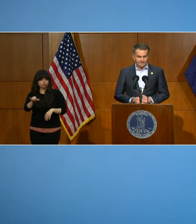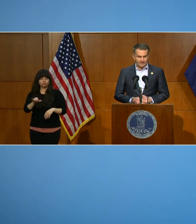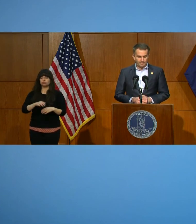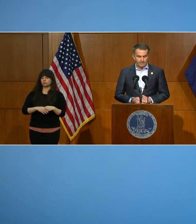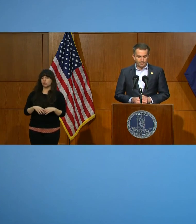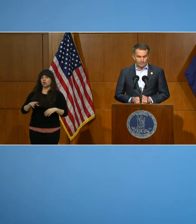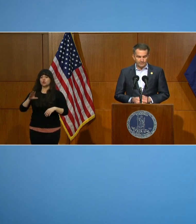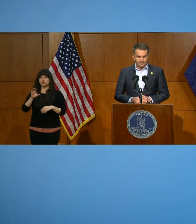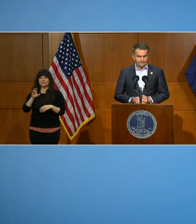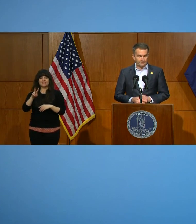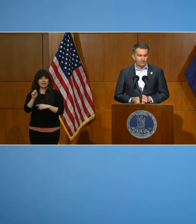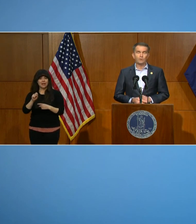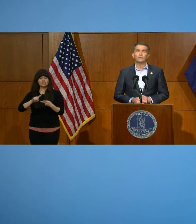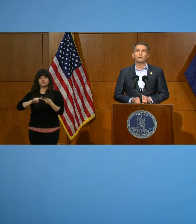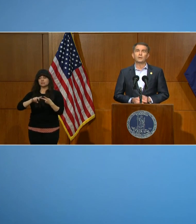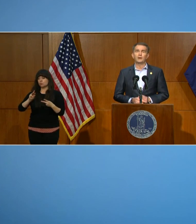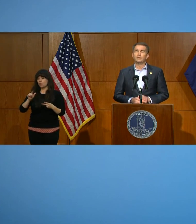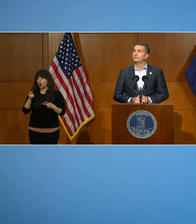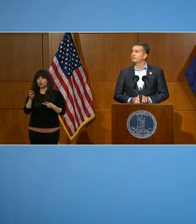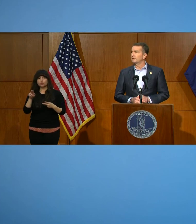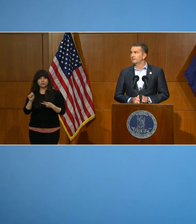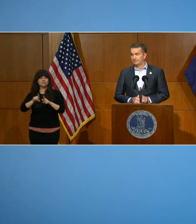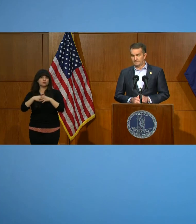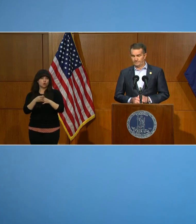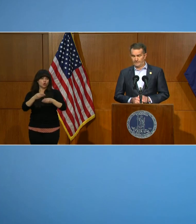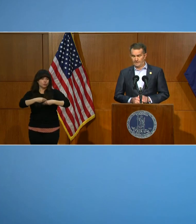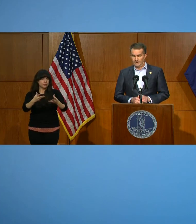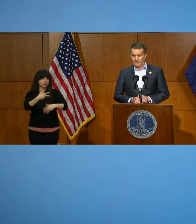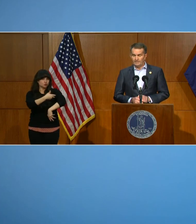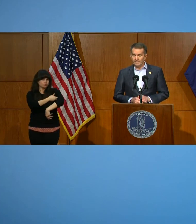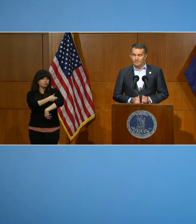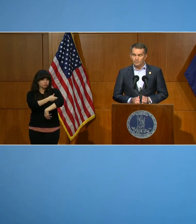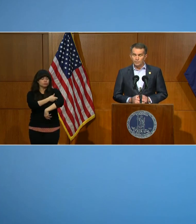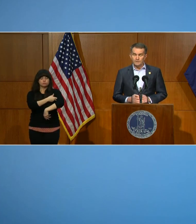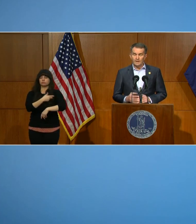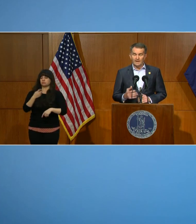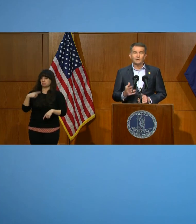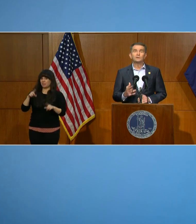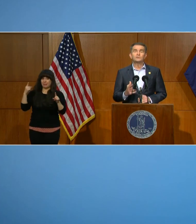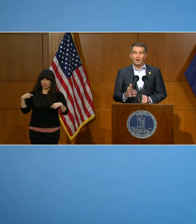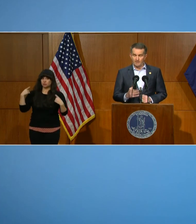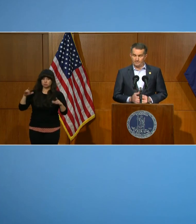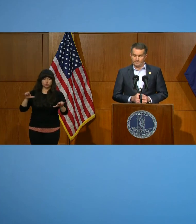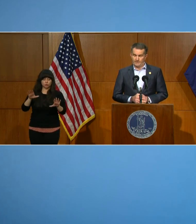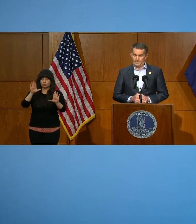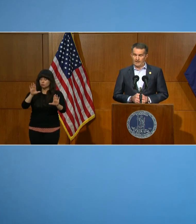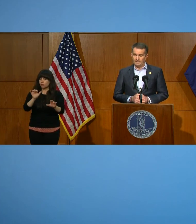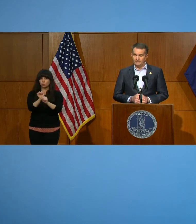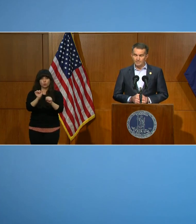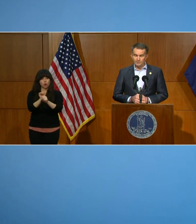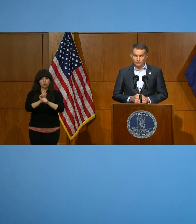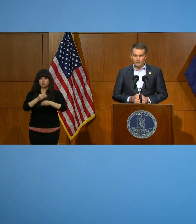GOVERNMENT BROUGHT CVS AND WALGREENS IN TO VACCINATE PEOPLE WHO LIVE IN LONG TERM